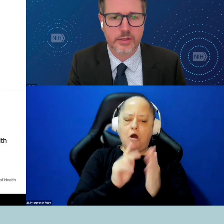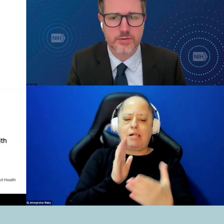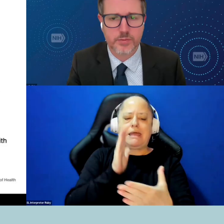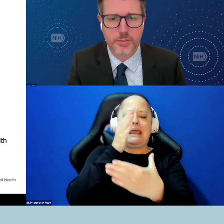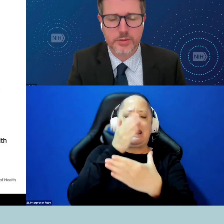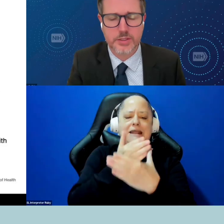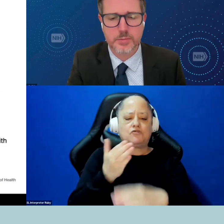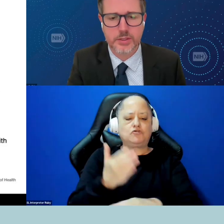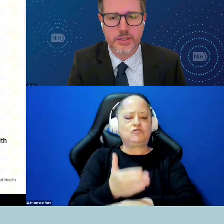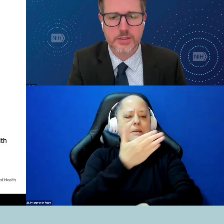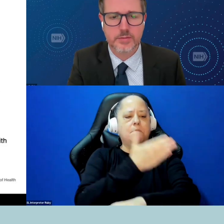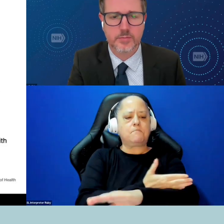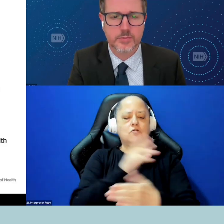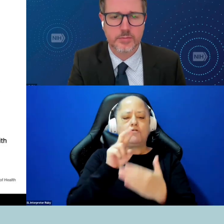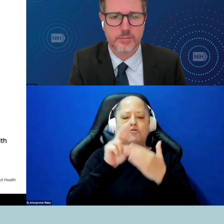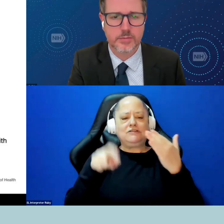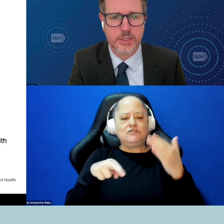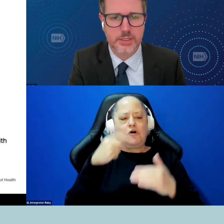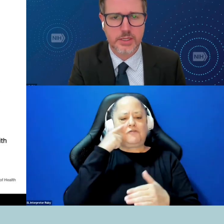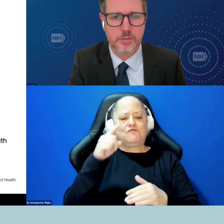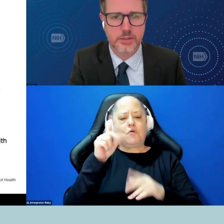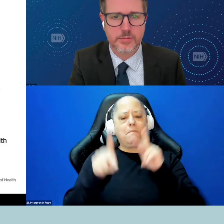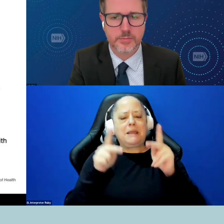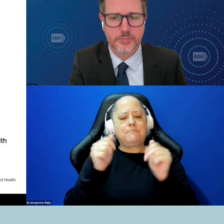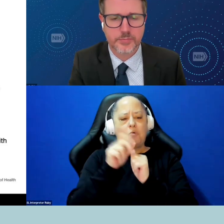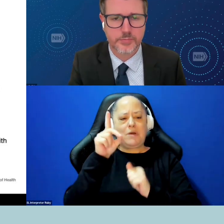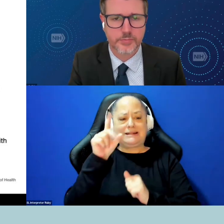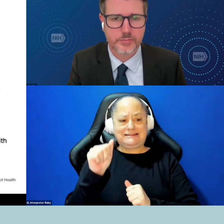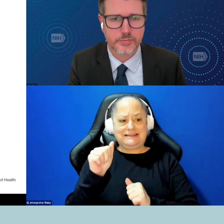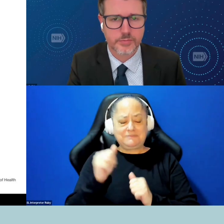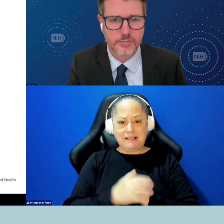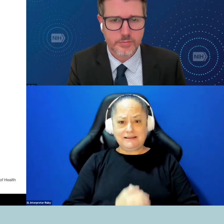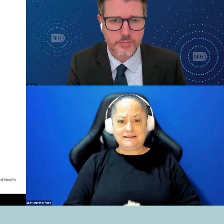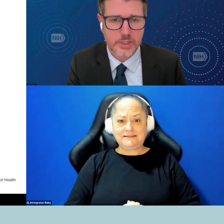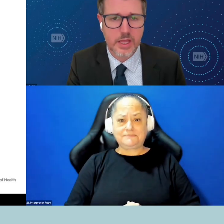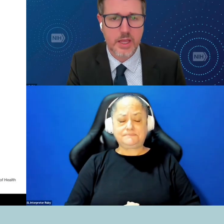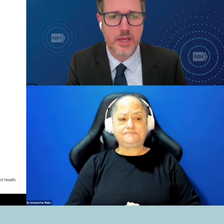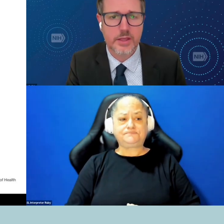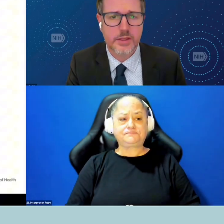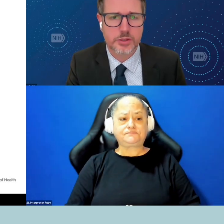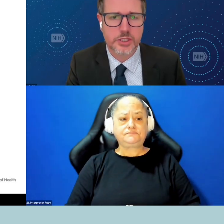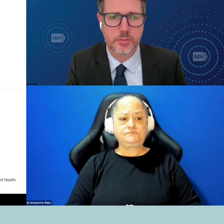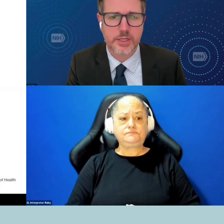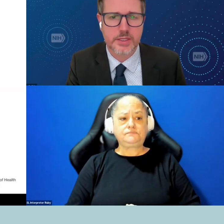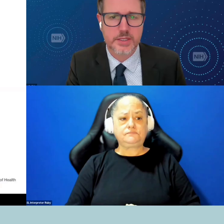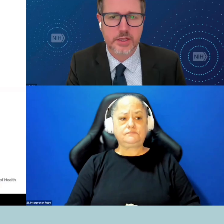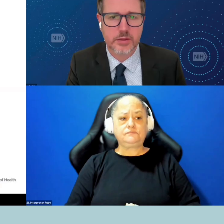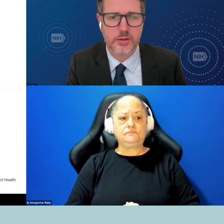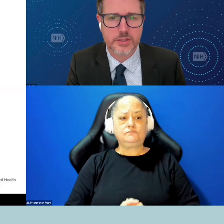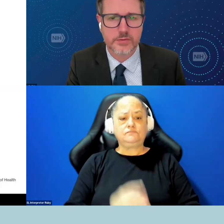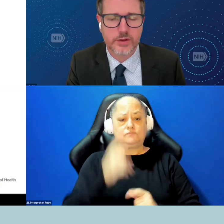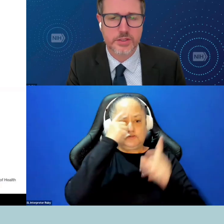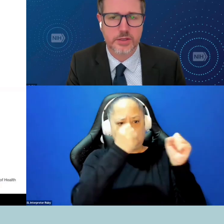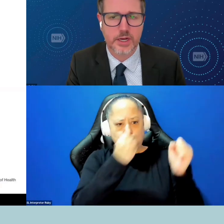health outcomes for people with disabilities. Next slide, please. The strategic plan's second goal is to foster